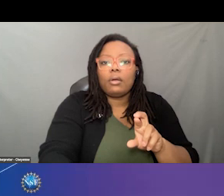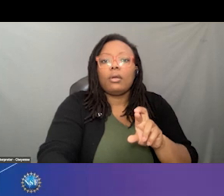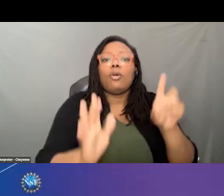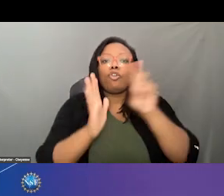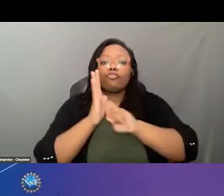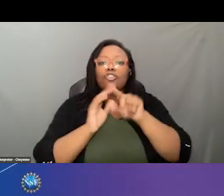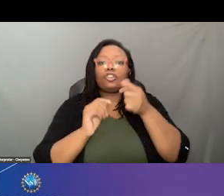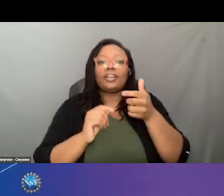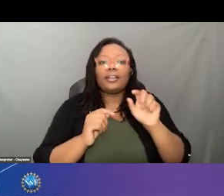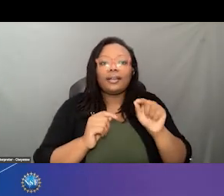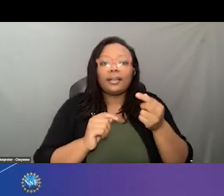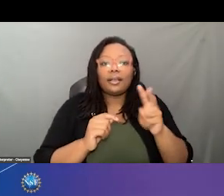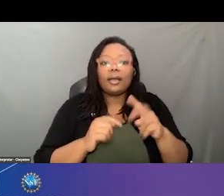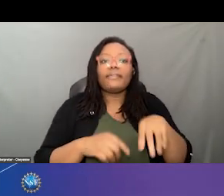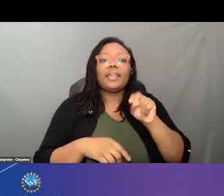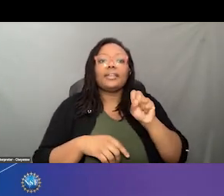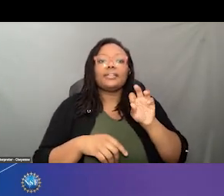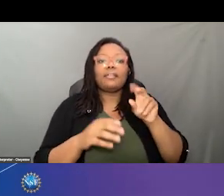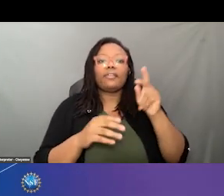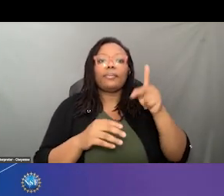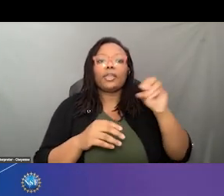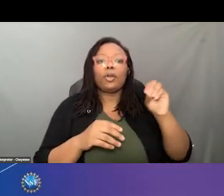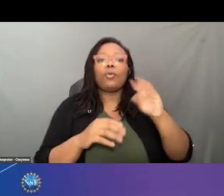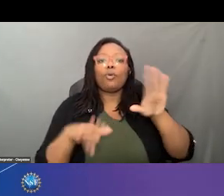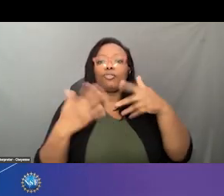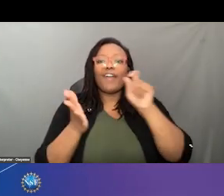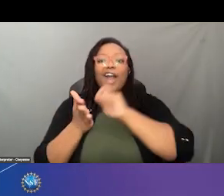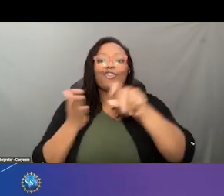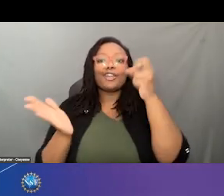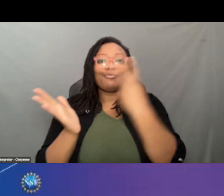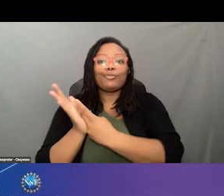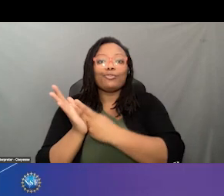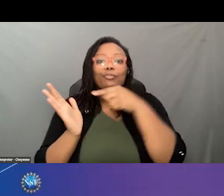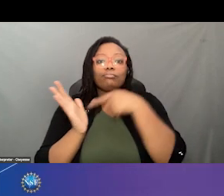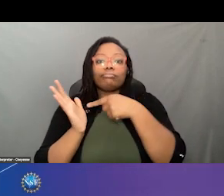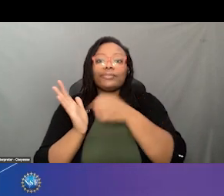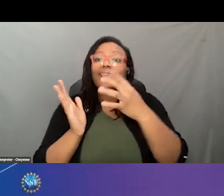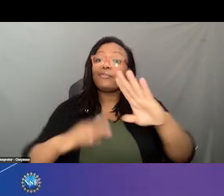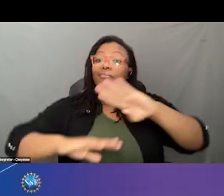The NSF program officer will provide written approval if it's satisfactory.